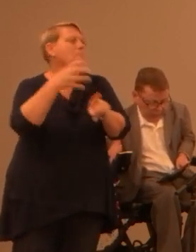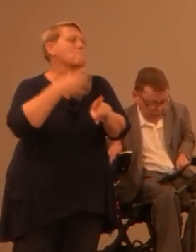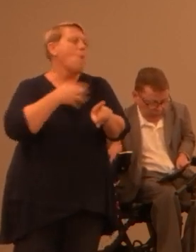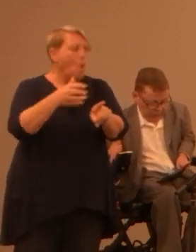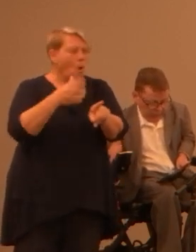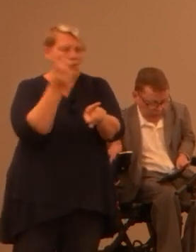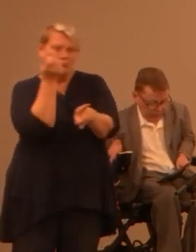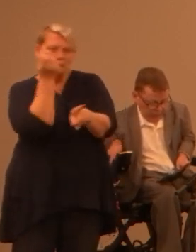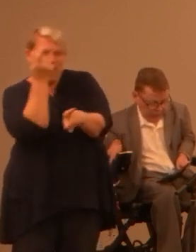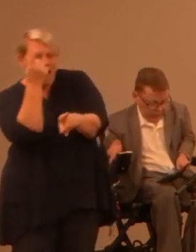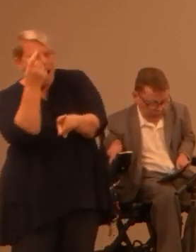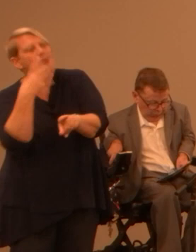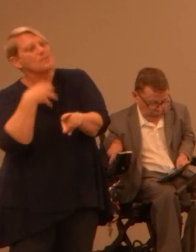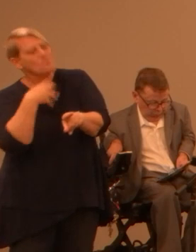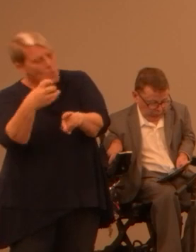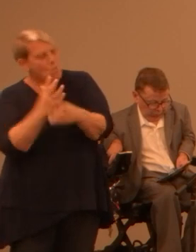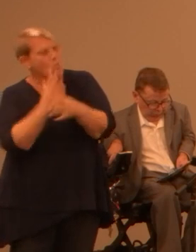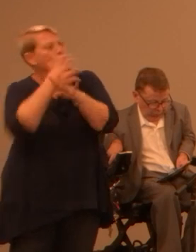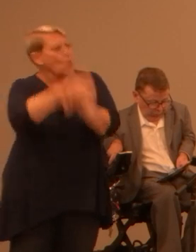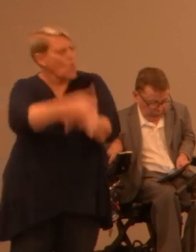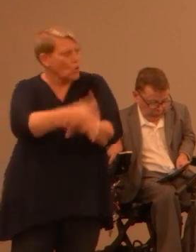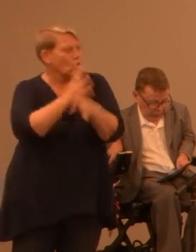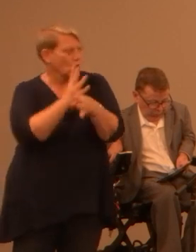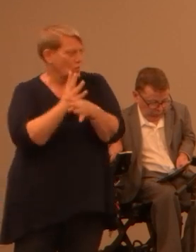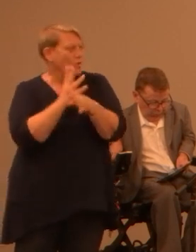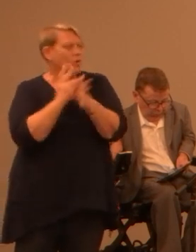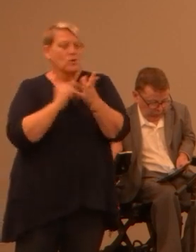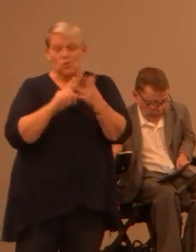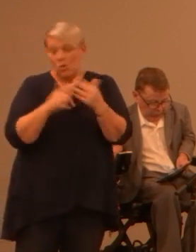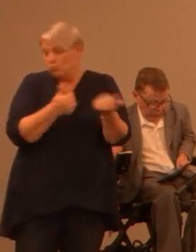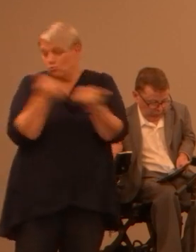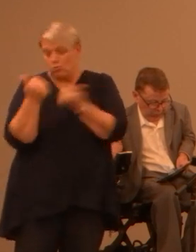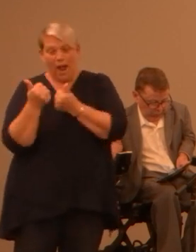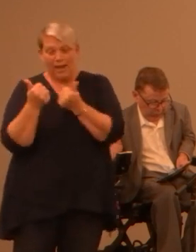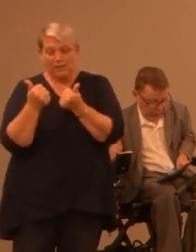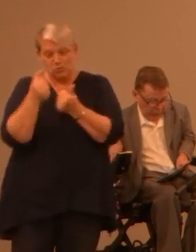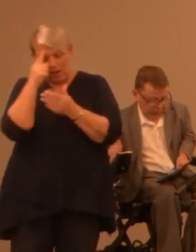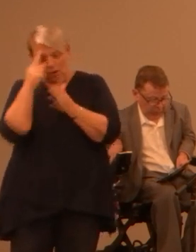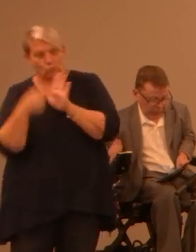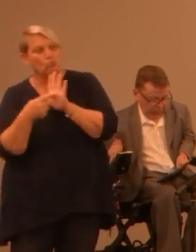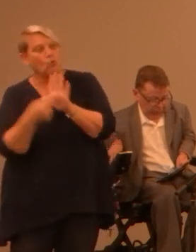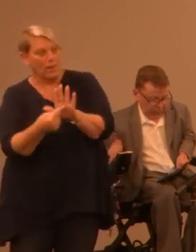that we have to do, but it's great to be acknowledged for the work